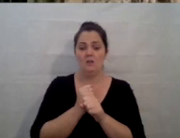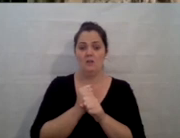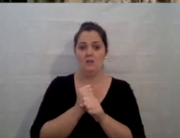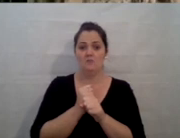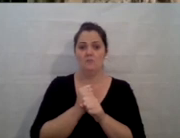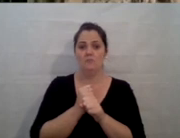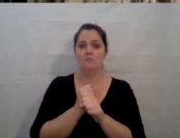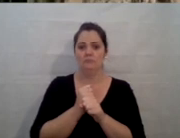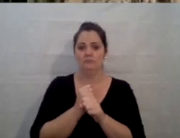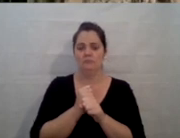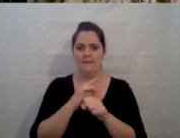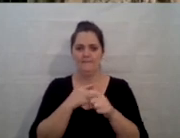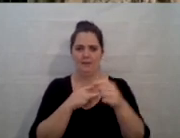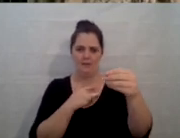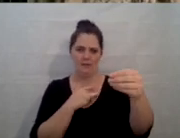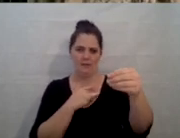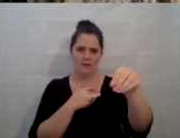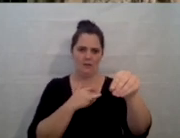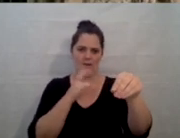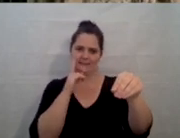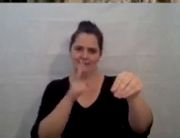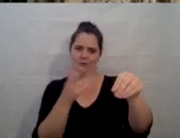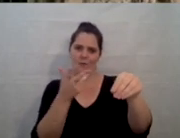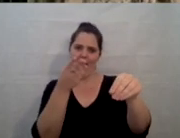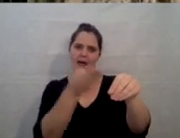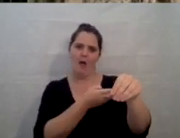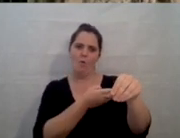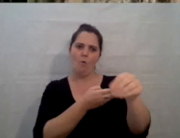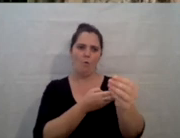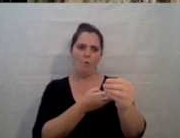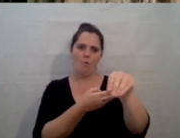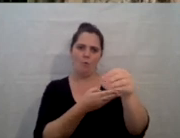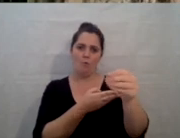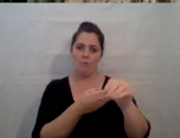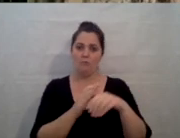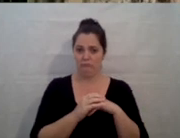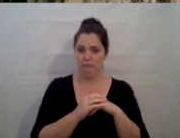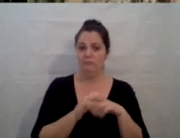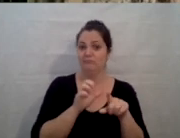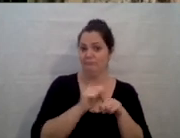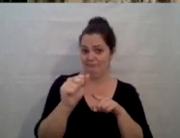can hold my sighting stick and I can find that angle so I'm sighting for those different angles – that's number one.